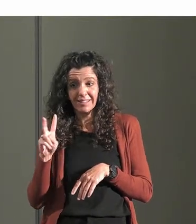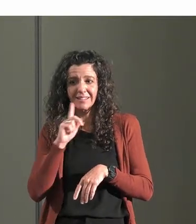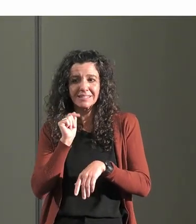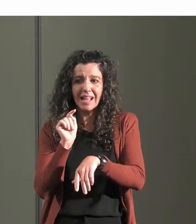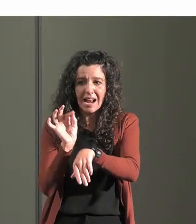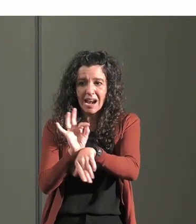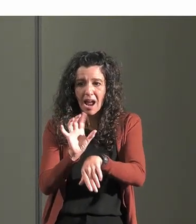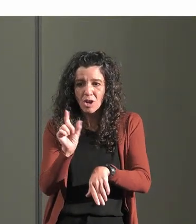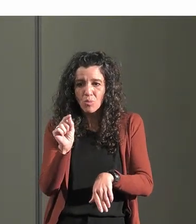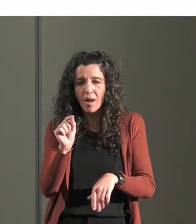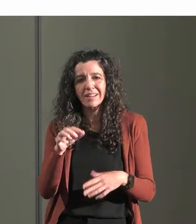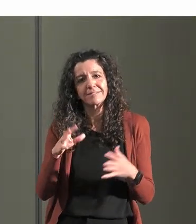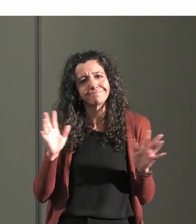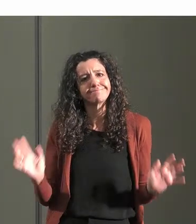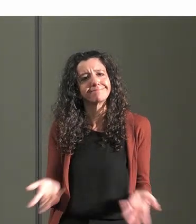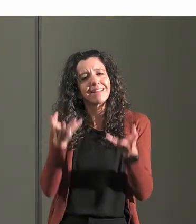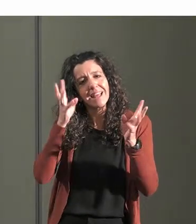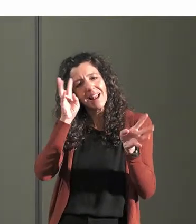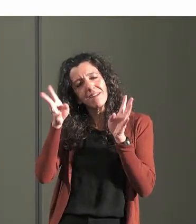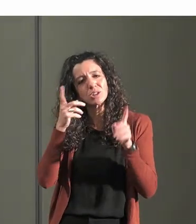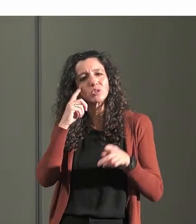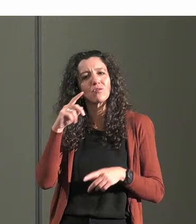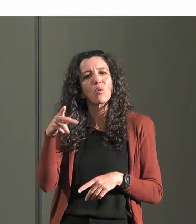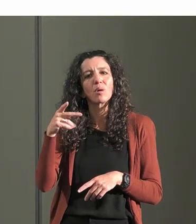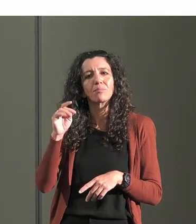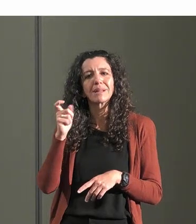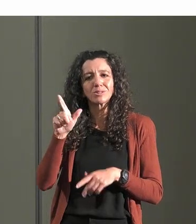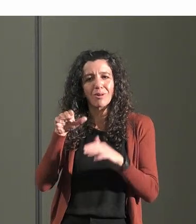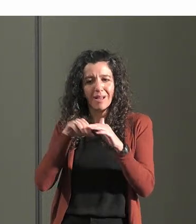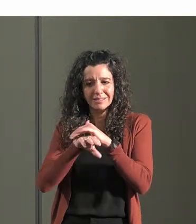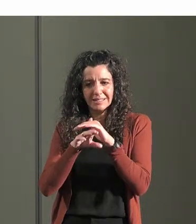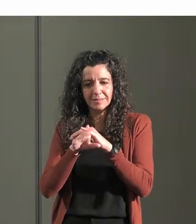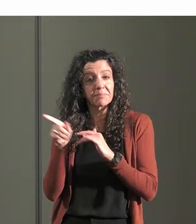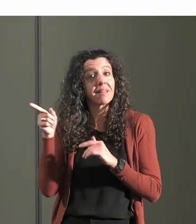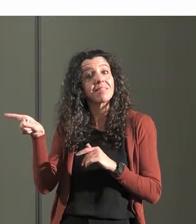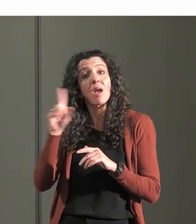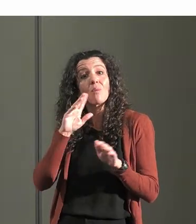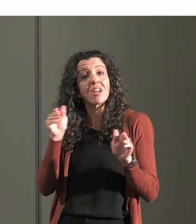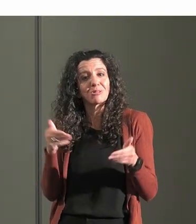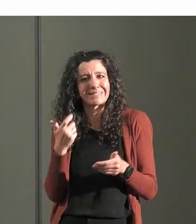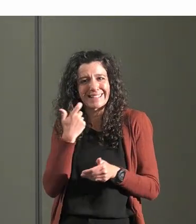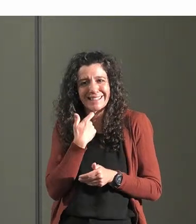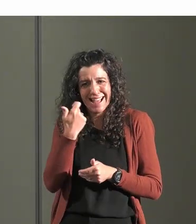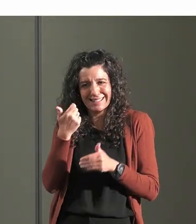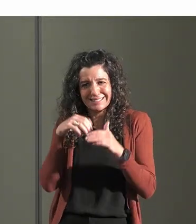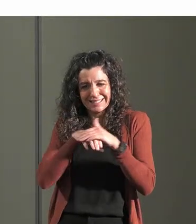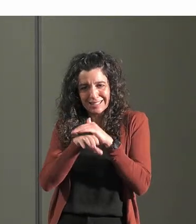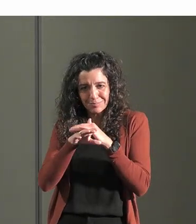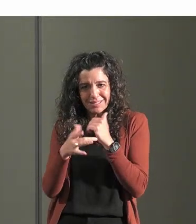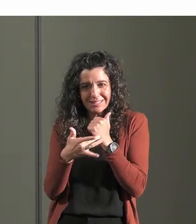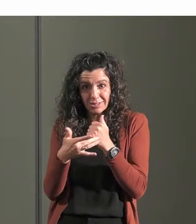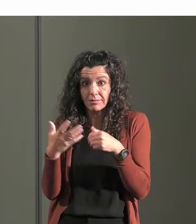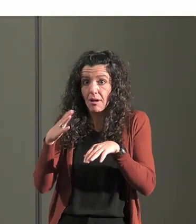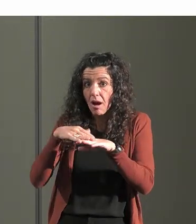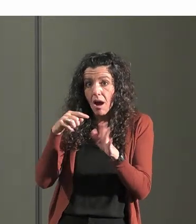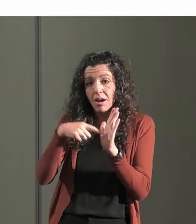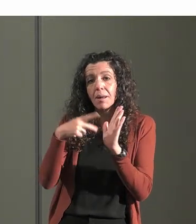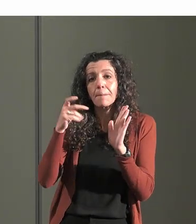foresee CSUN Conference is CSUNATC TV at 9:20 driving the